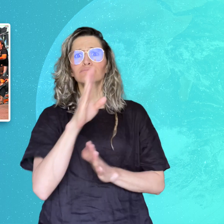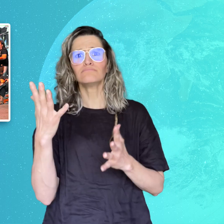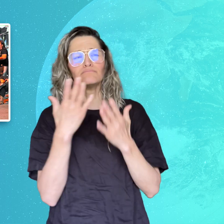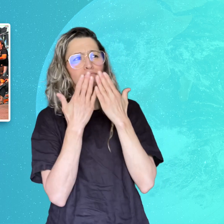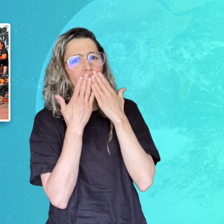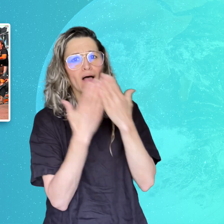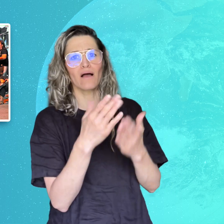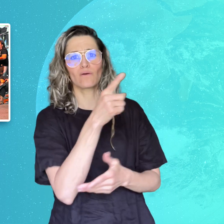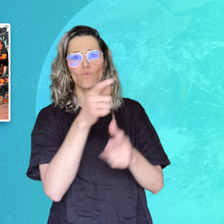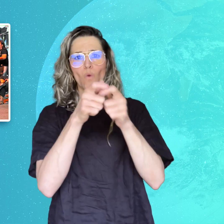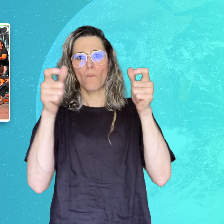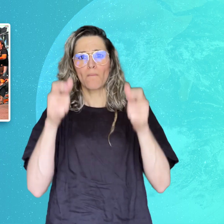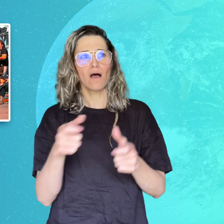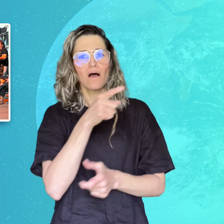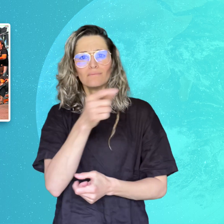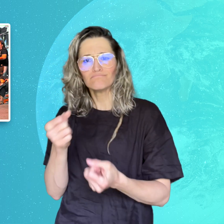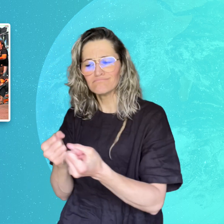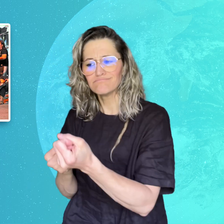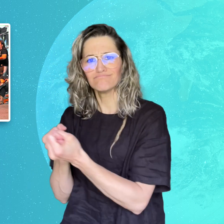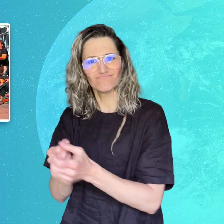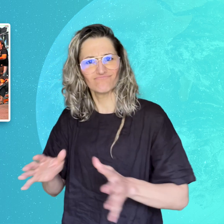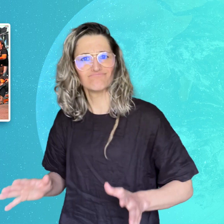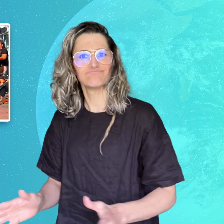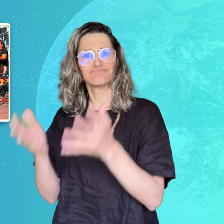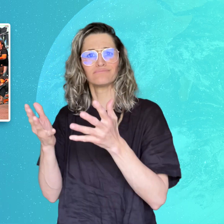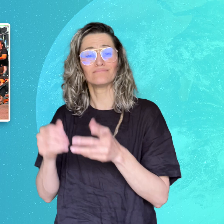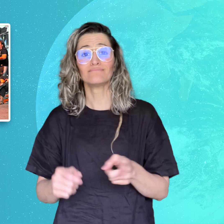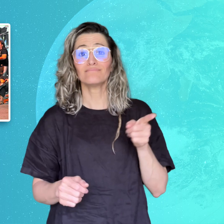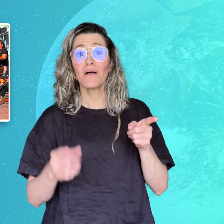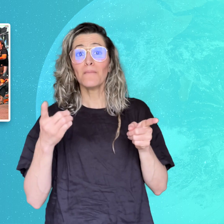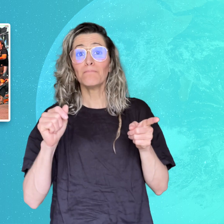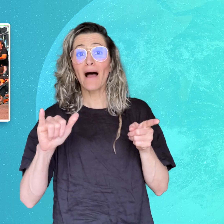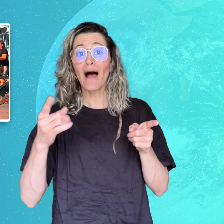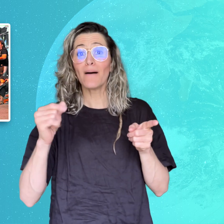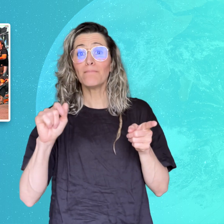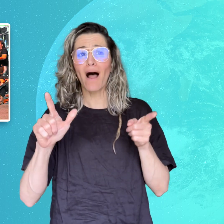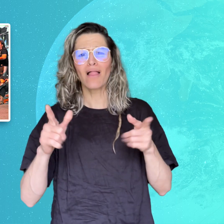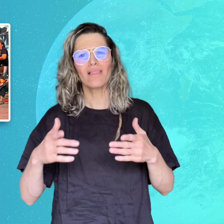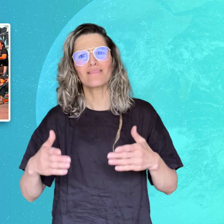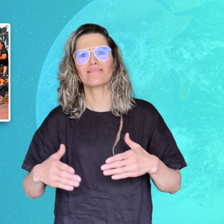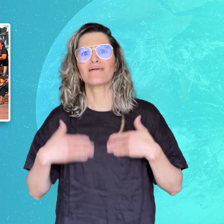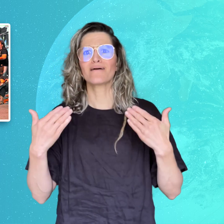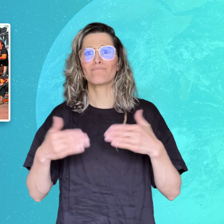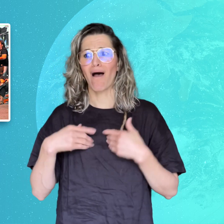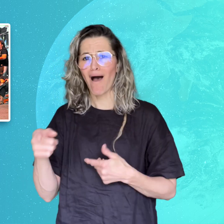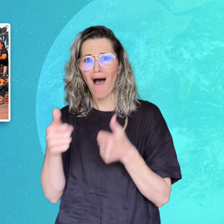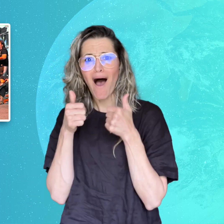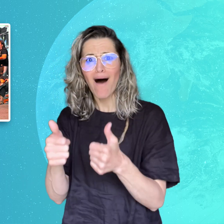from the company. PayPal is happy with the results and